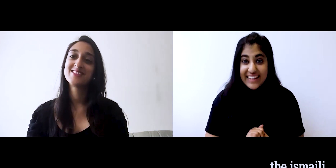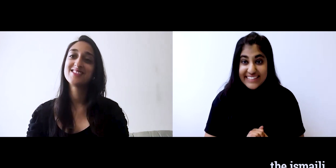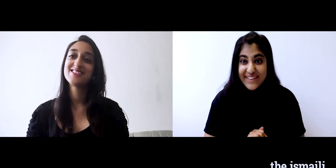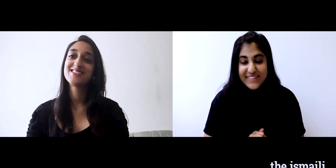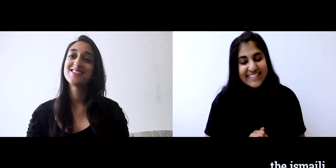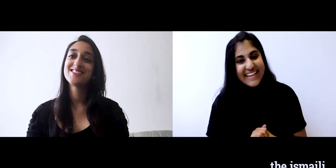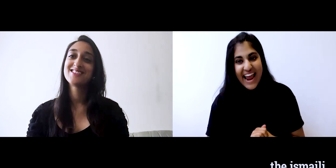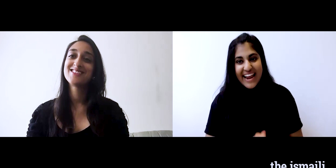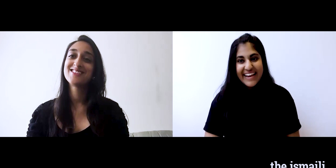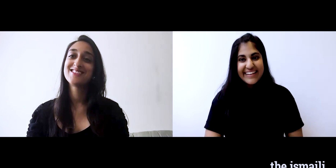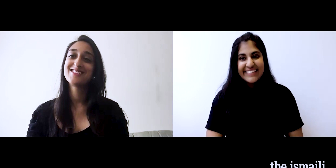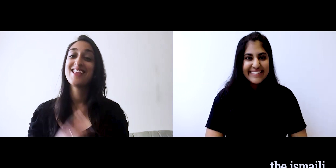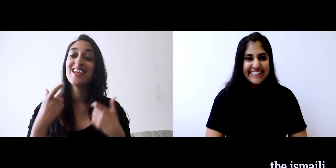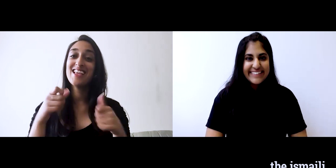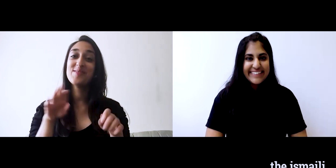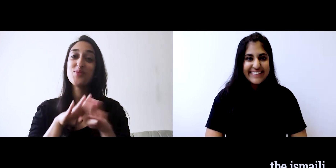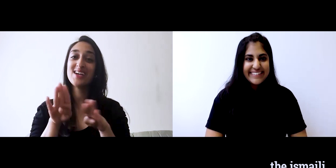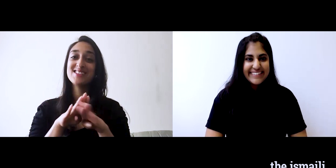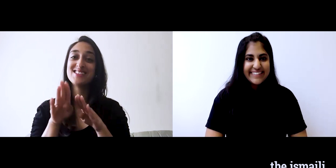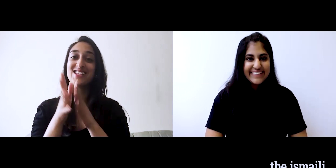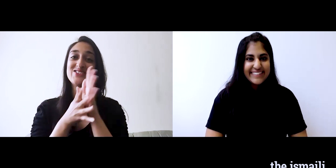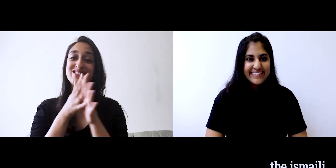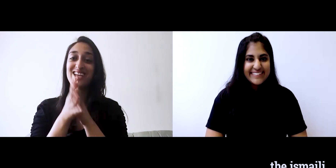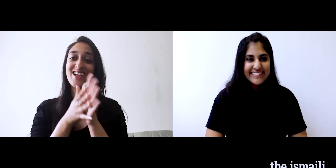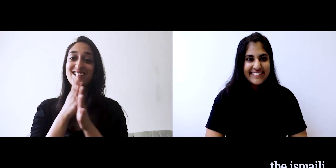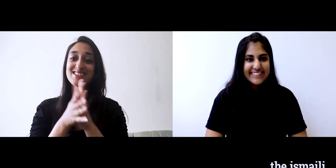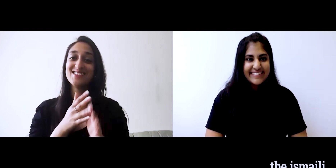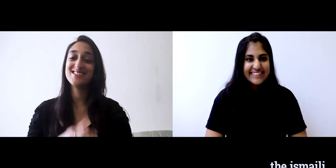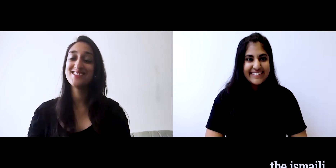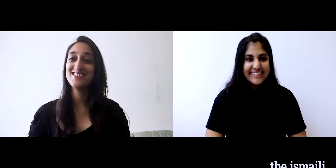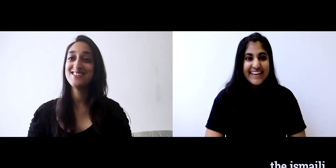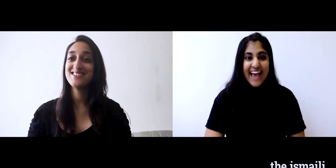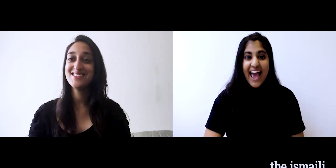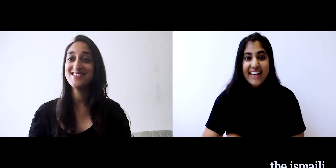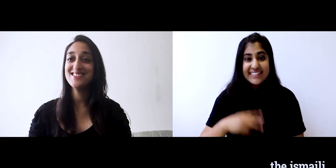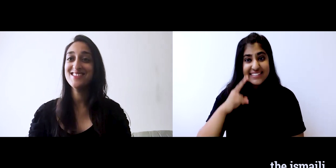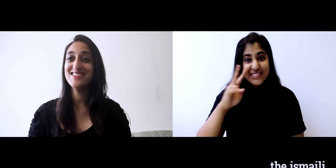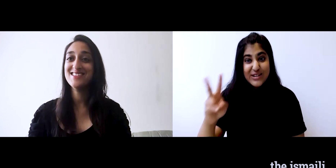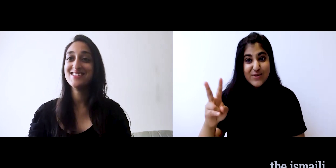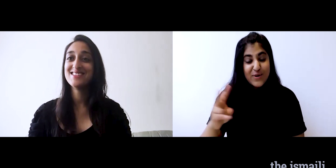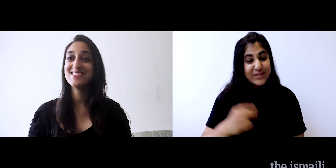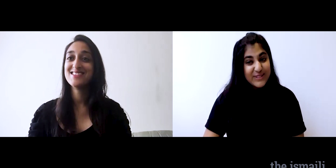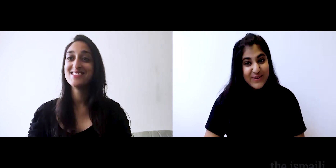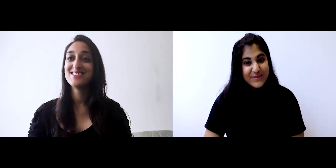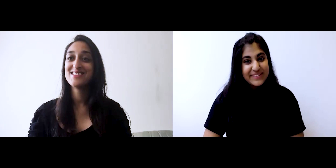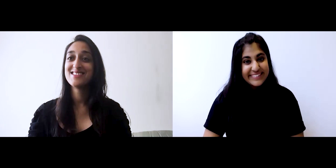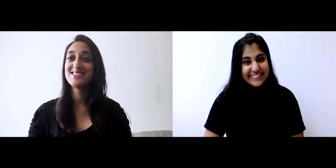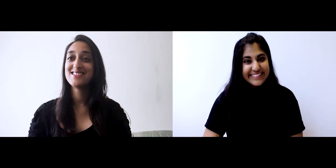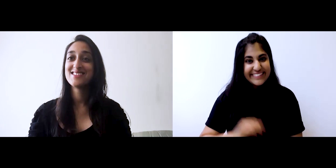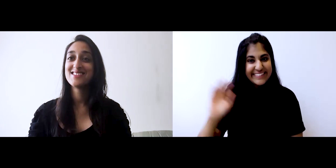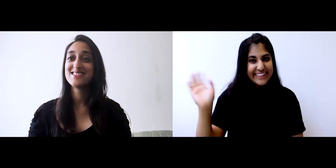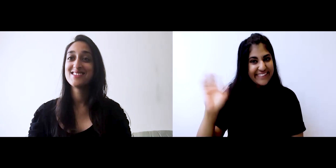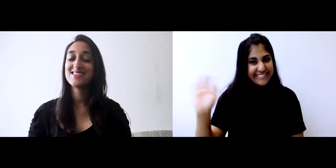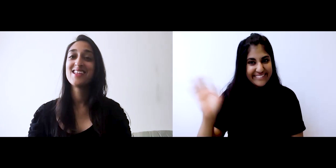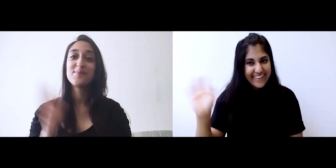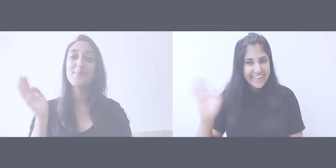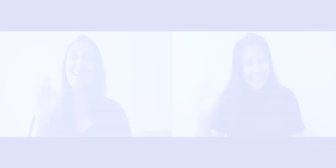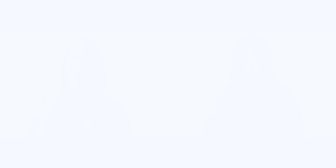That's it for today! Keep practising your signs! And see you all soon! Bye!